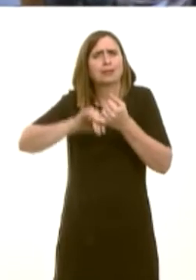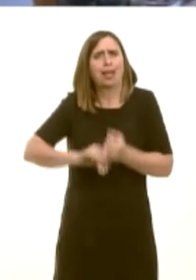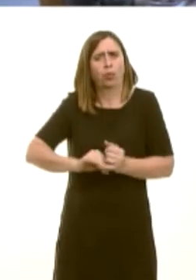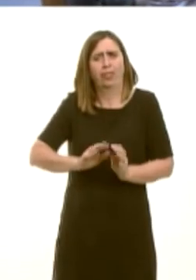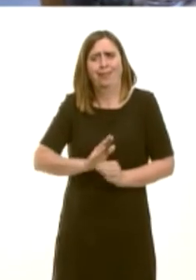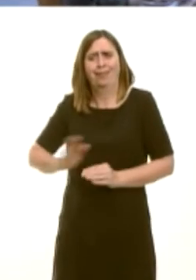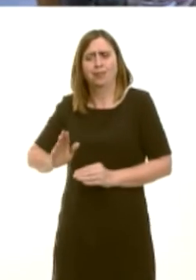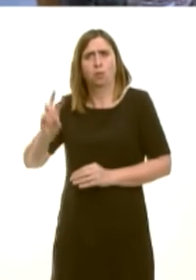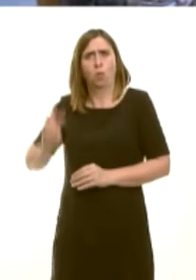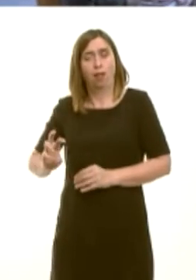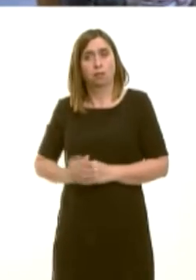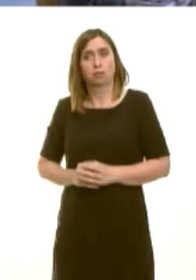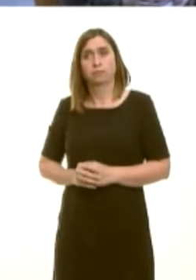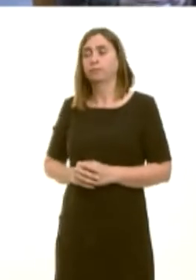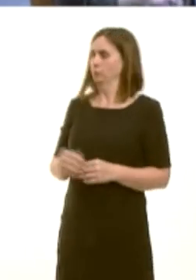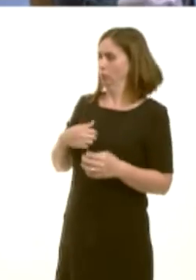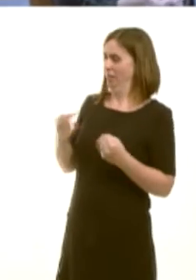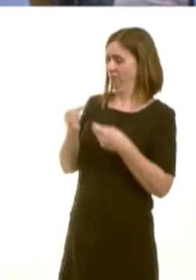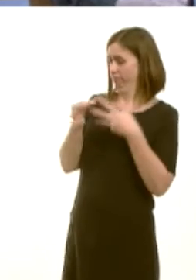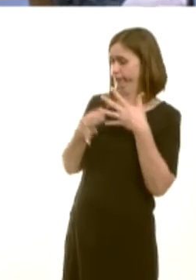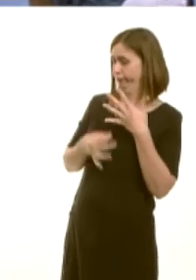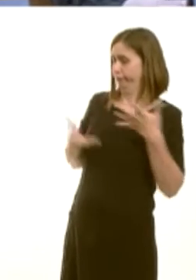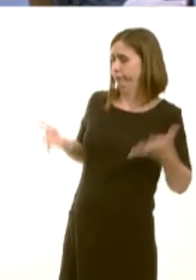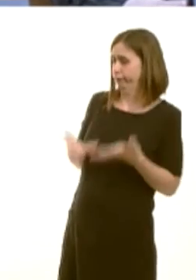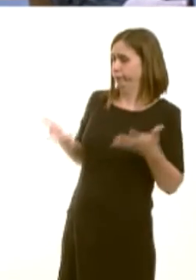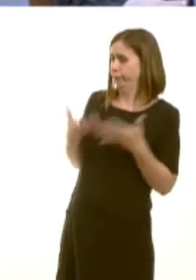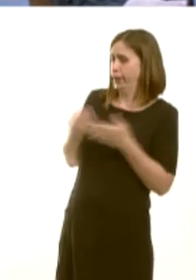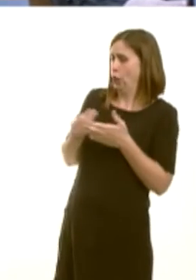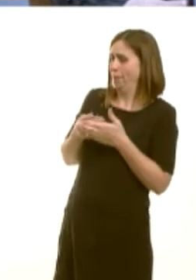of priorities to encourage economic development across the south-east and further afield.